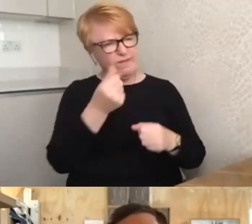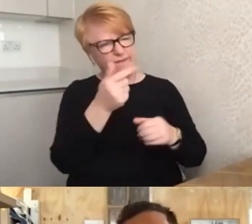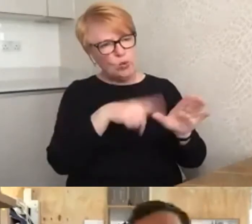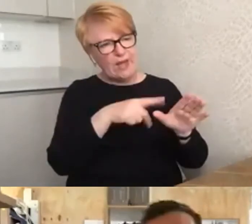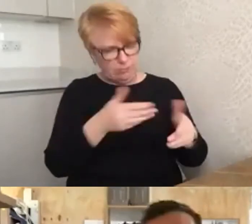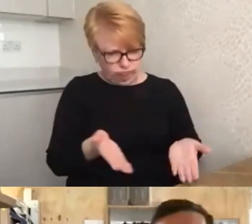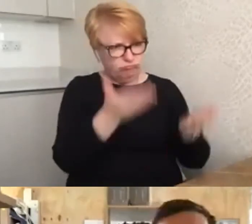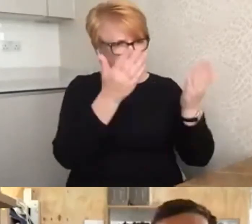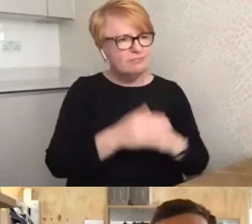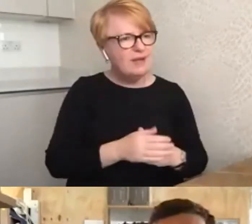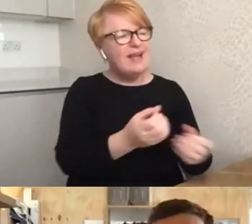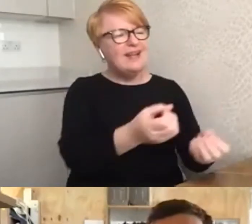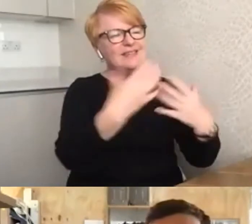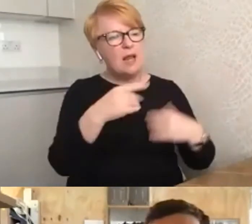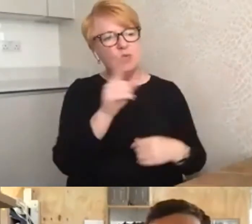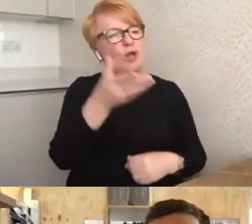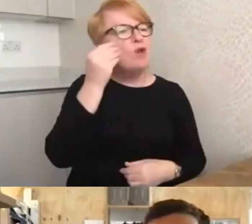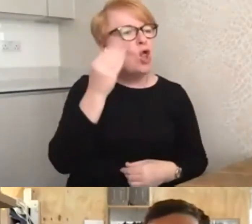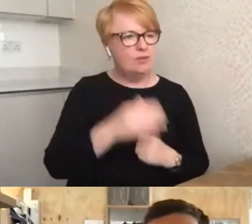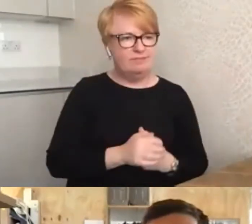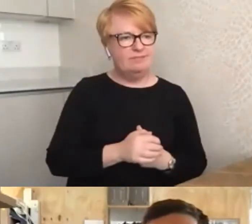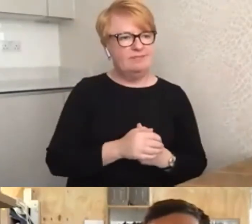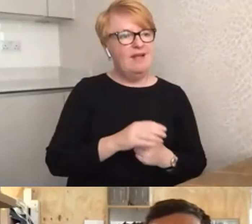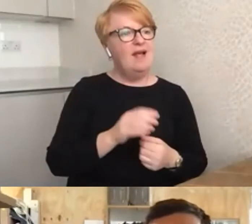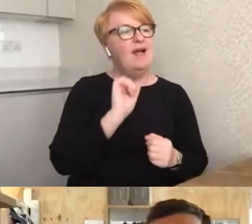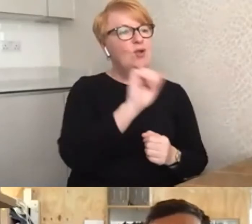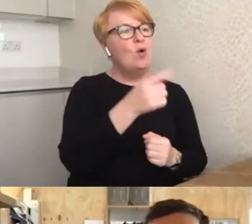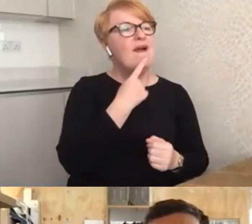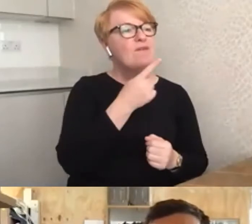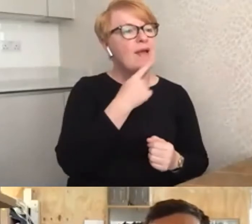tell us what you've learned and then we'll put that into strategy.